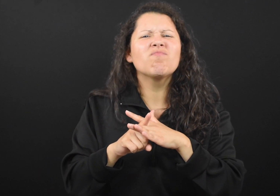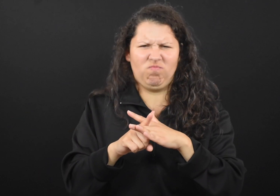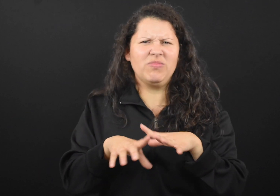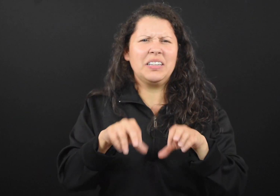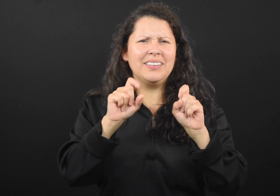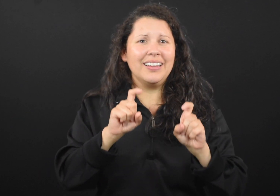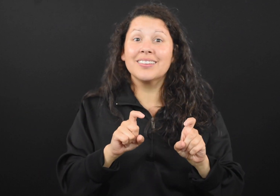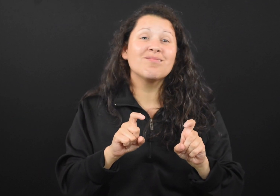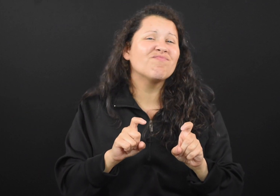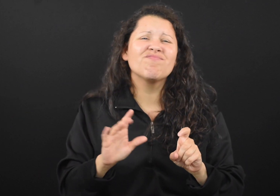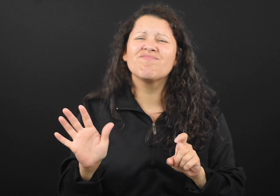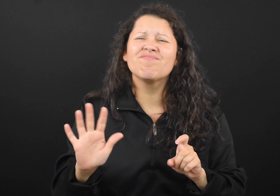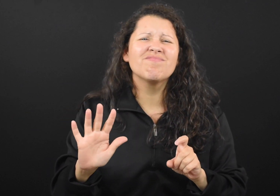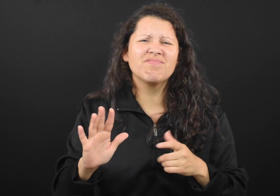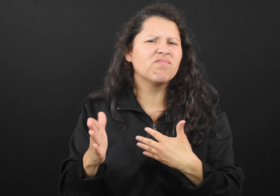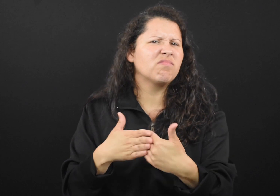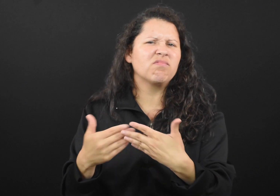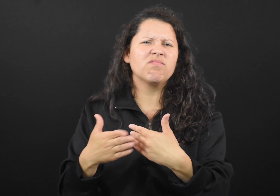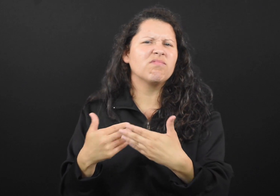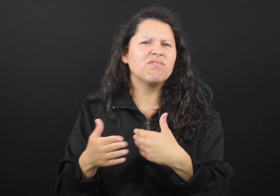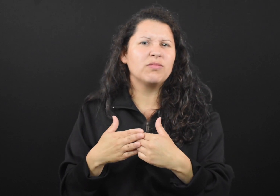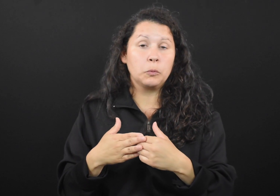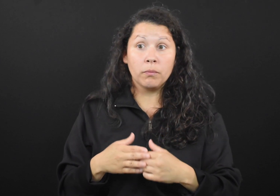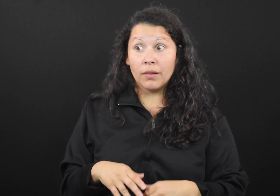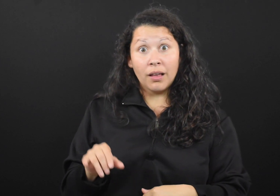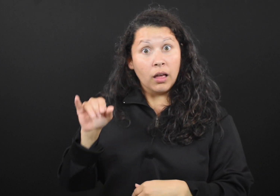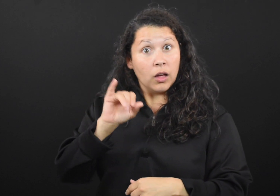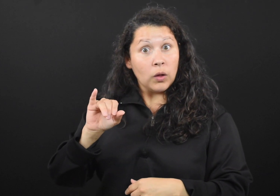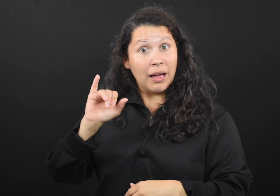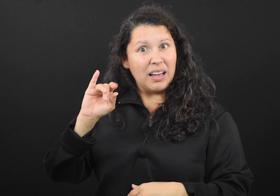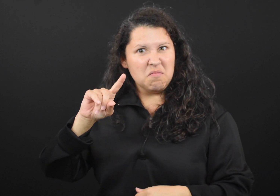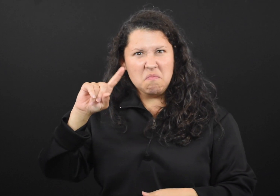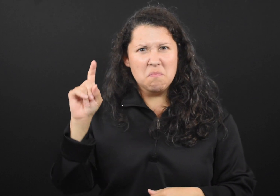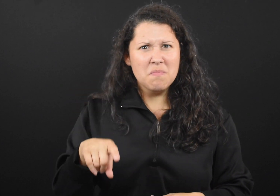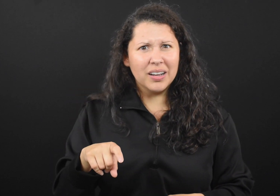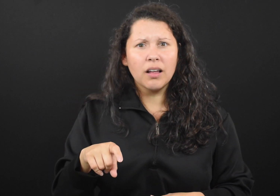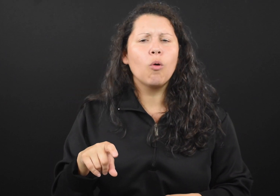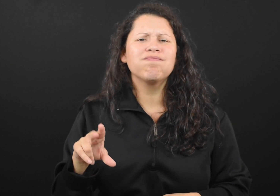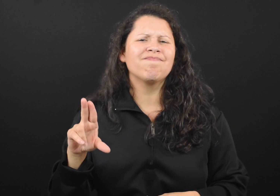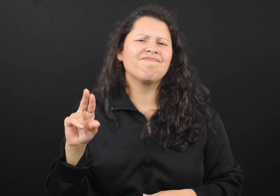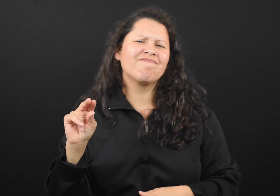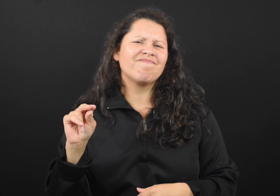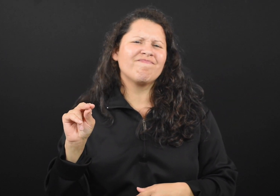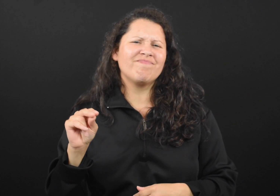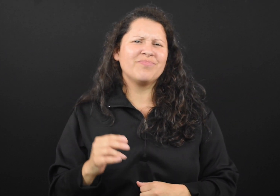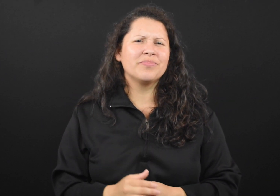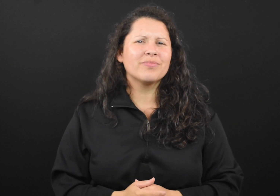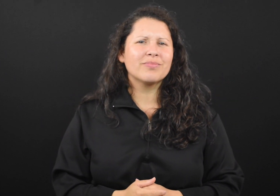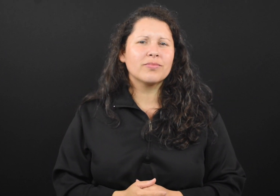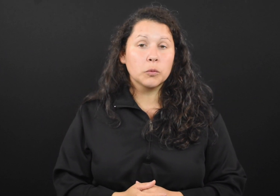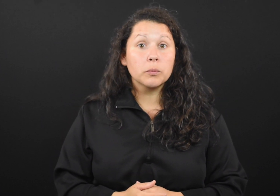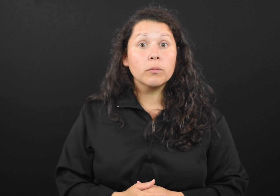People do not need to have symptoms to be tested, and they do not have to have insurance or